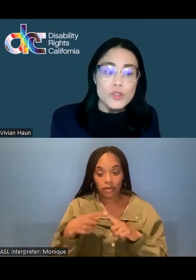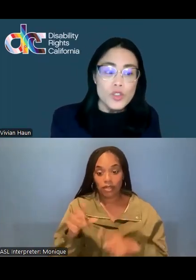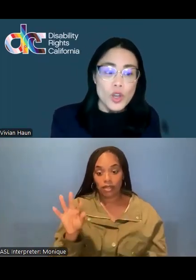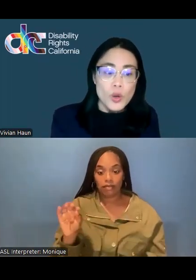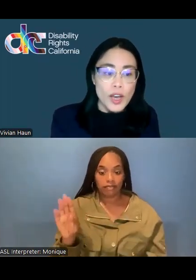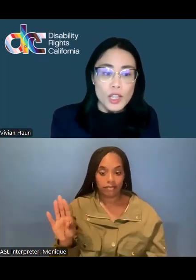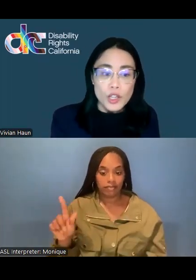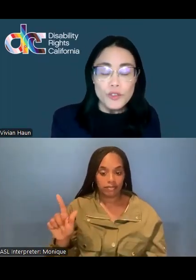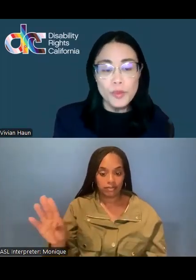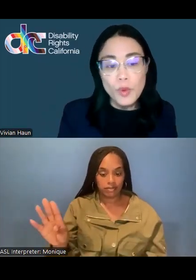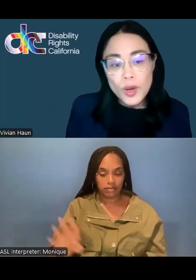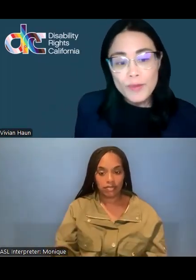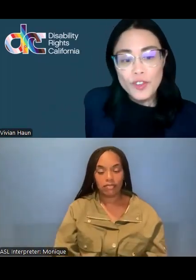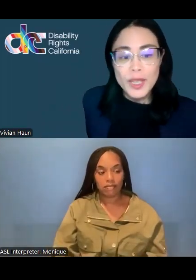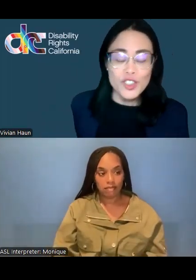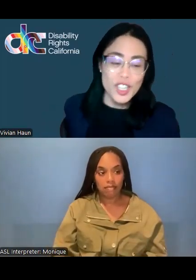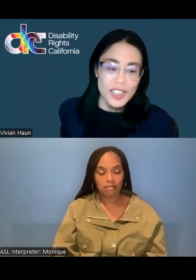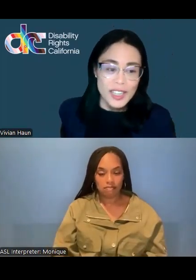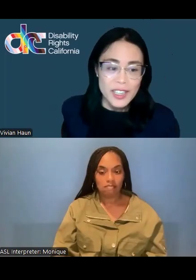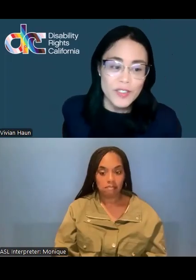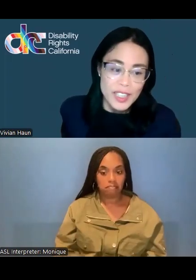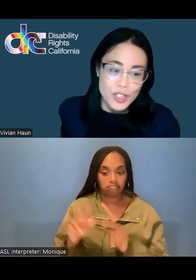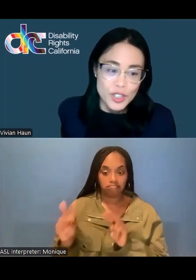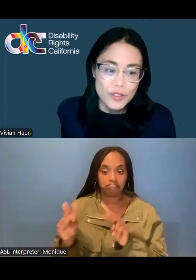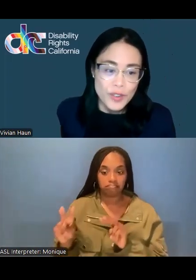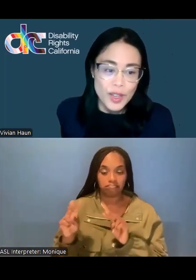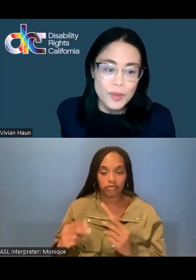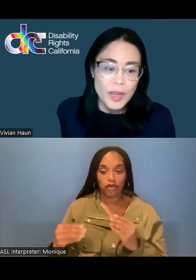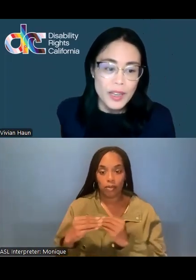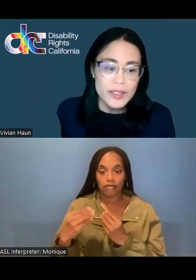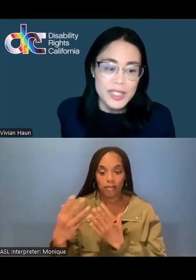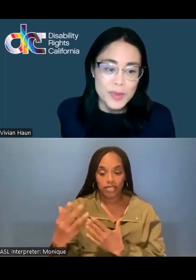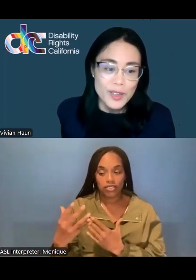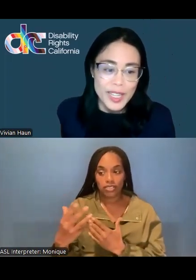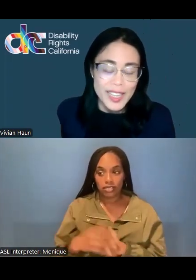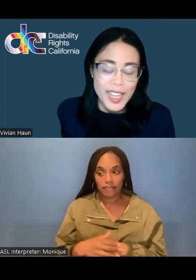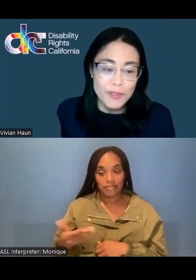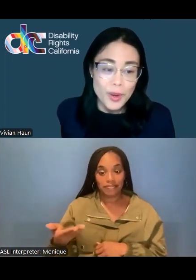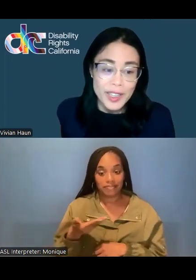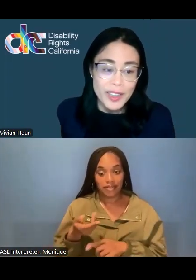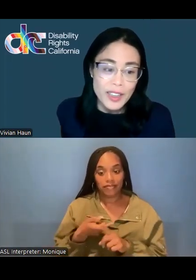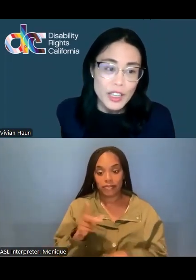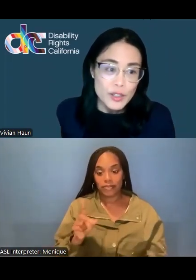So look for more information and an invitation from Disability Rights California